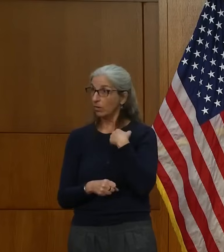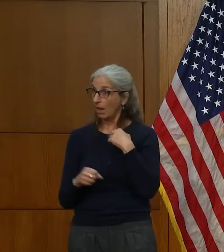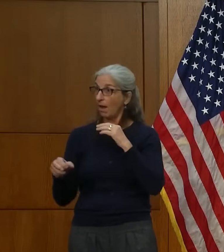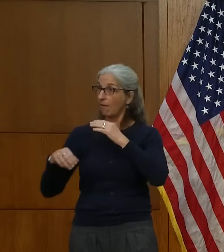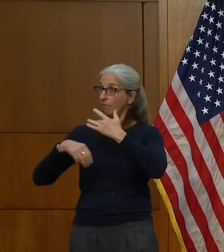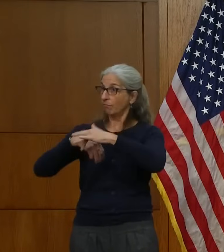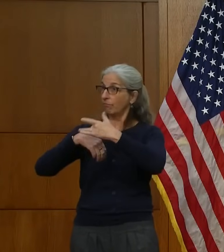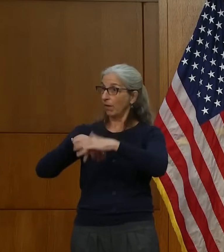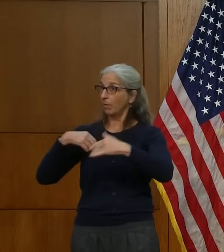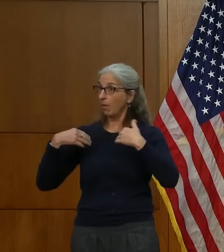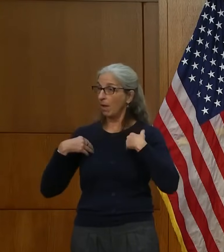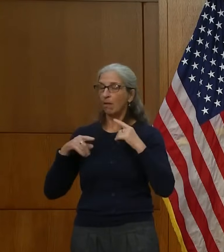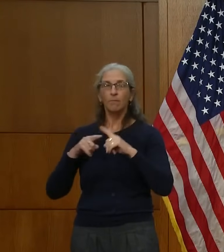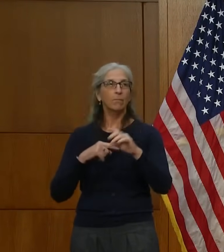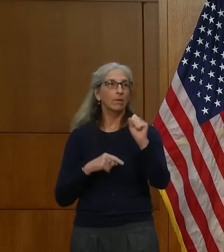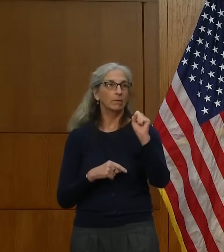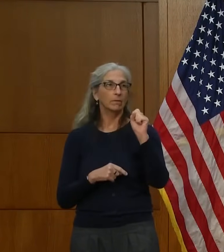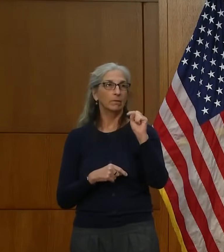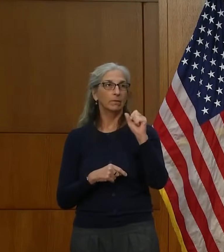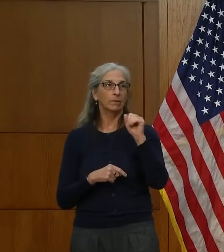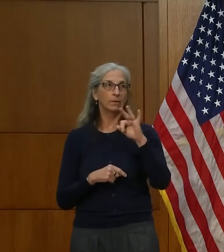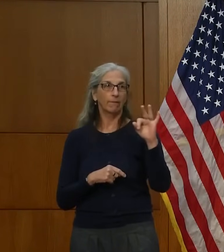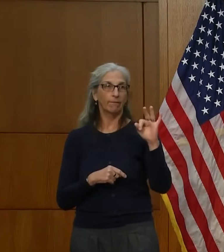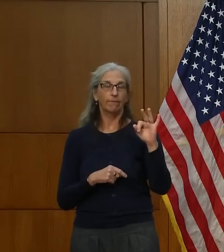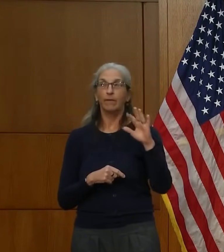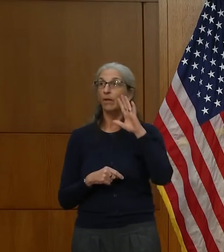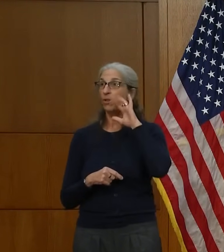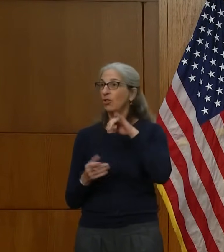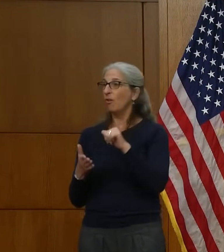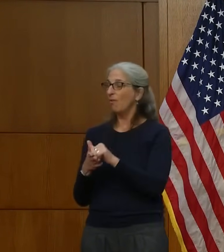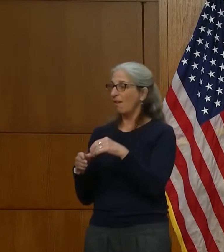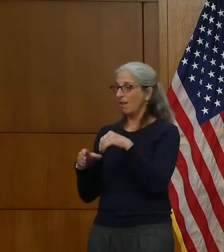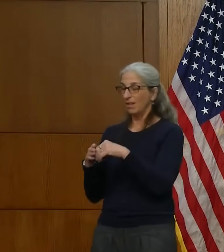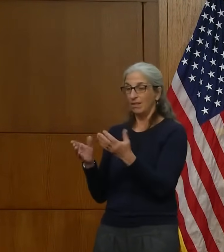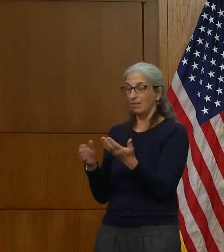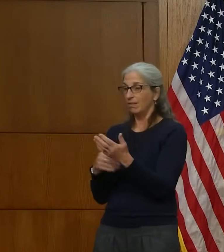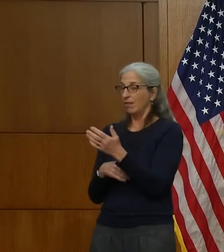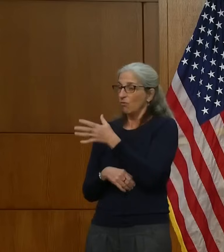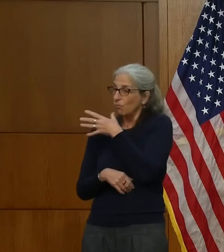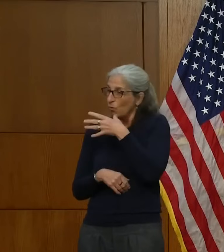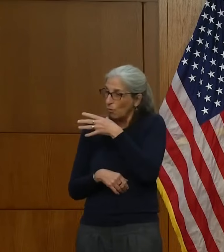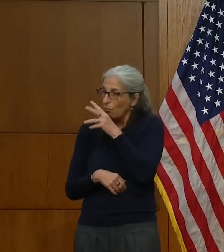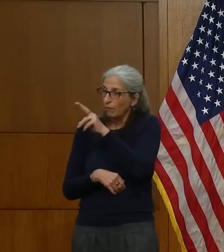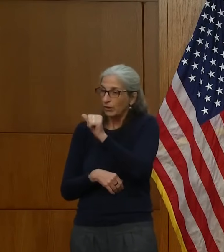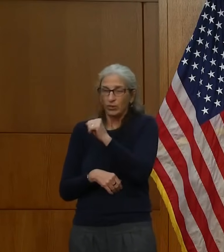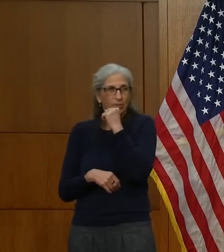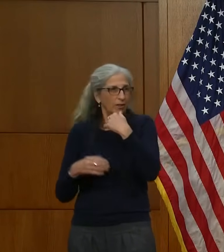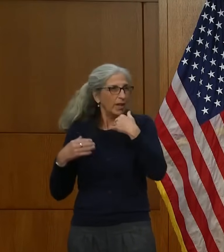LATERS. IT'S THE STAFF. ON DHE